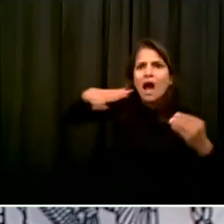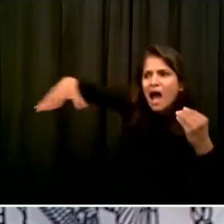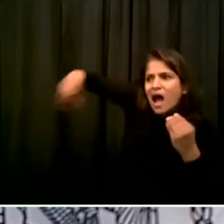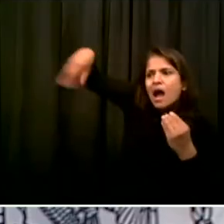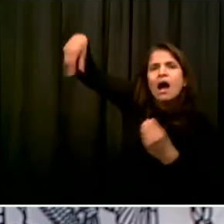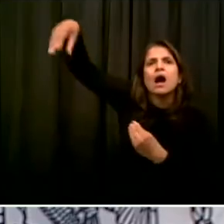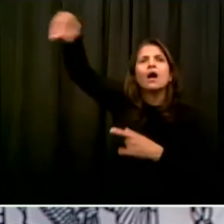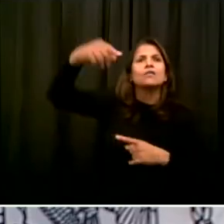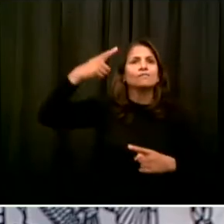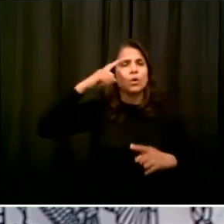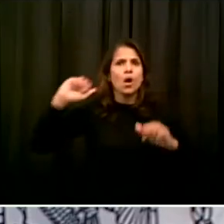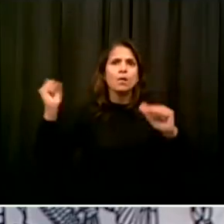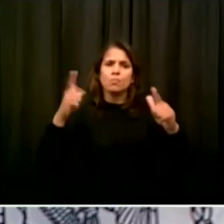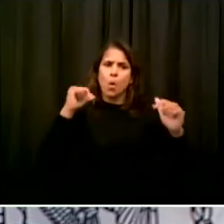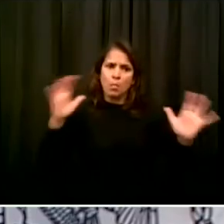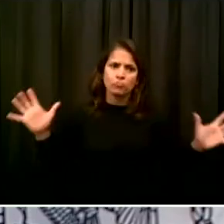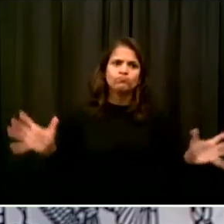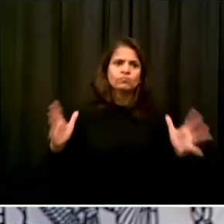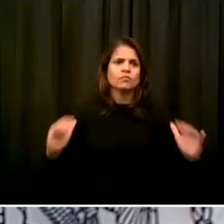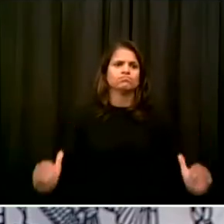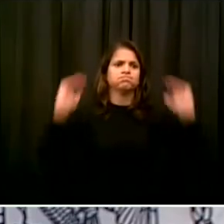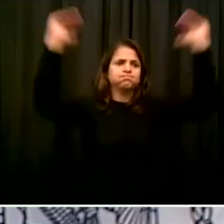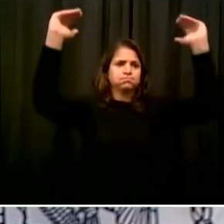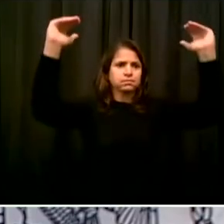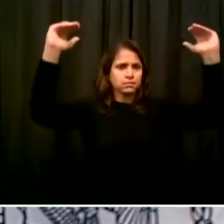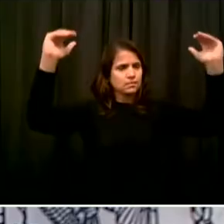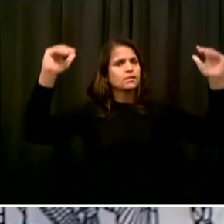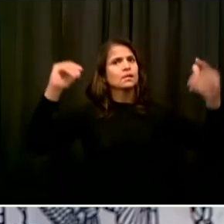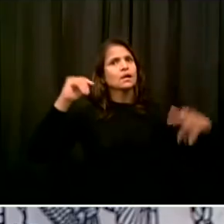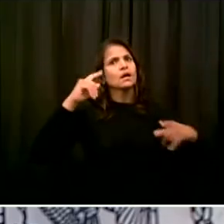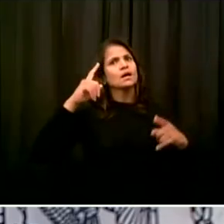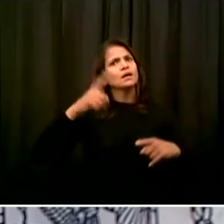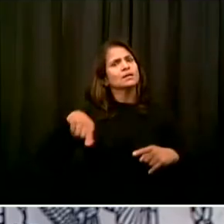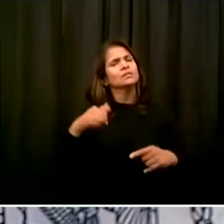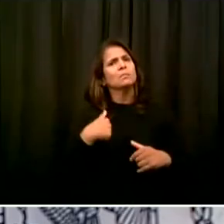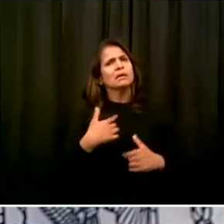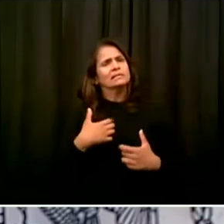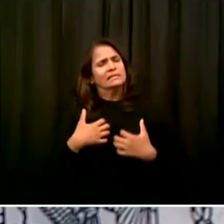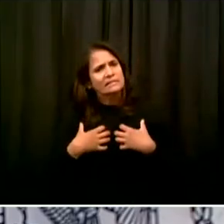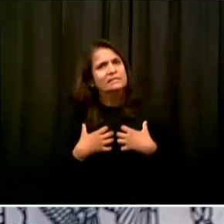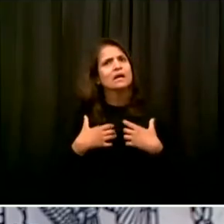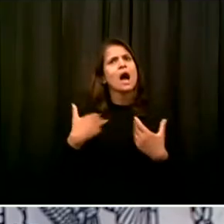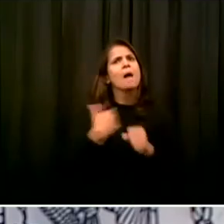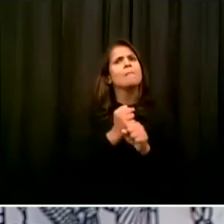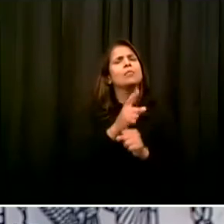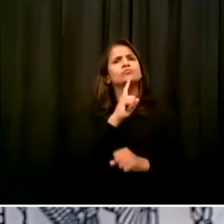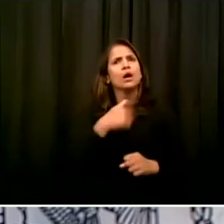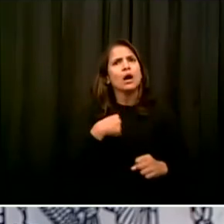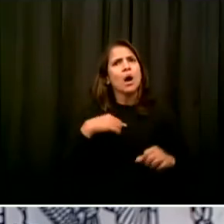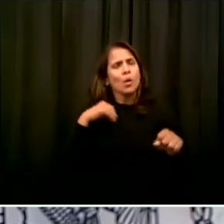ARE ADDING ELEMENTS TO MAKE SURE WE ARE